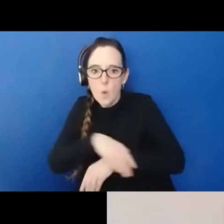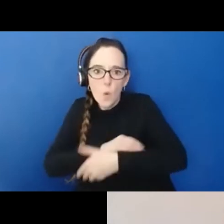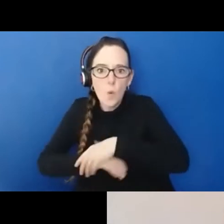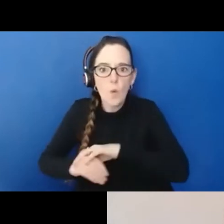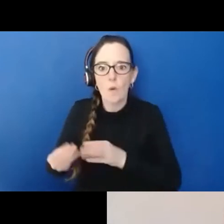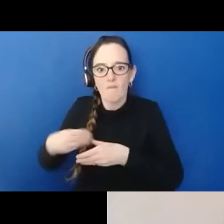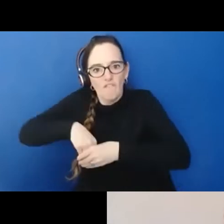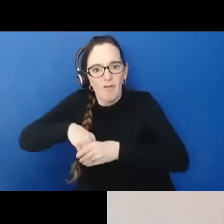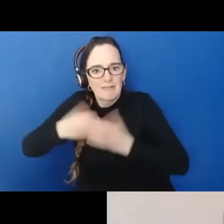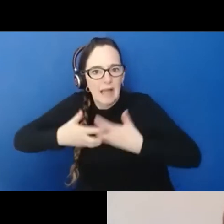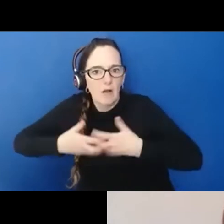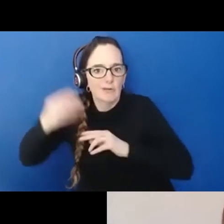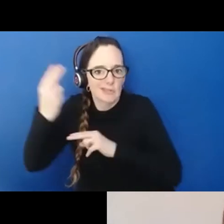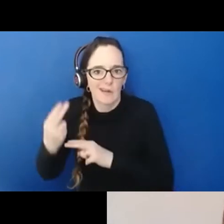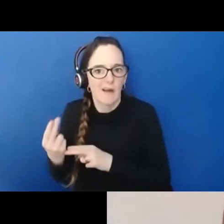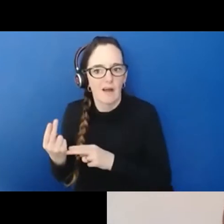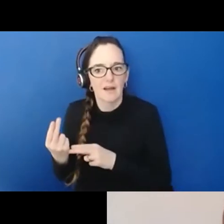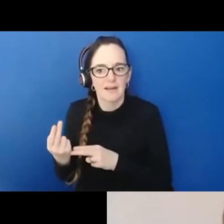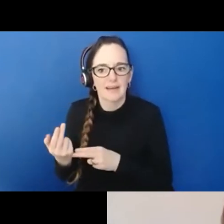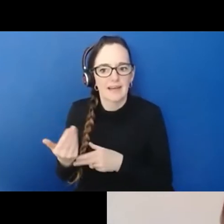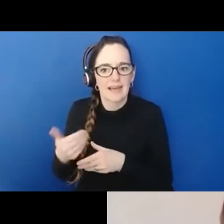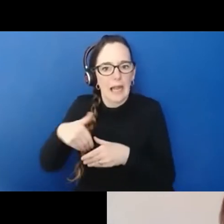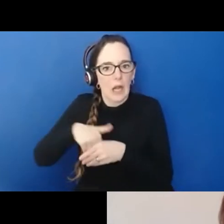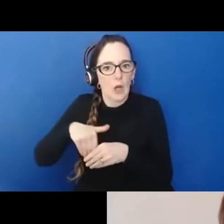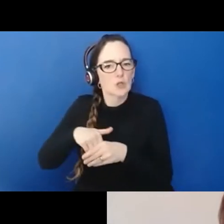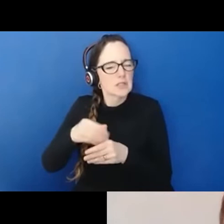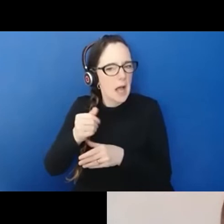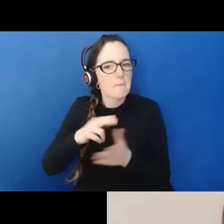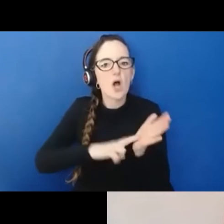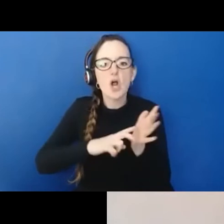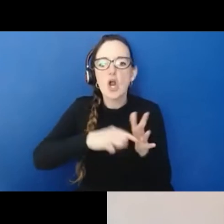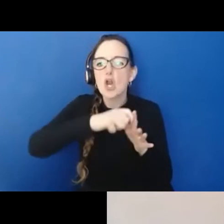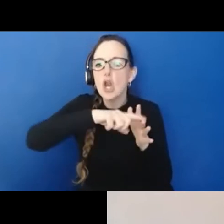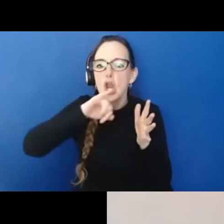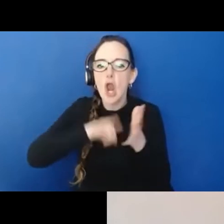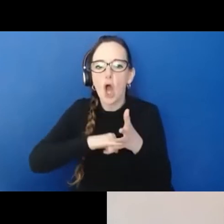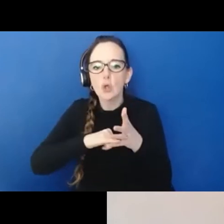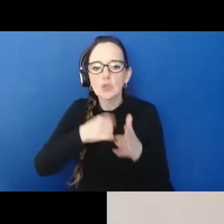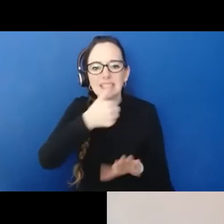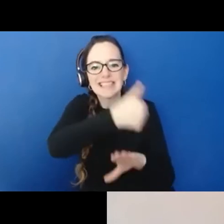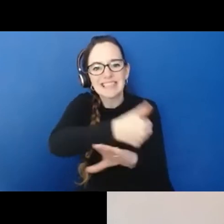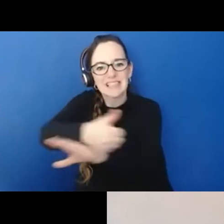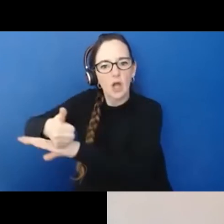a few nodes in the UK context. Which is Further Field Gallery, particularly